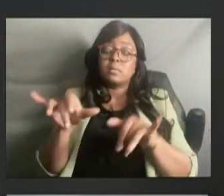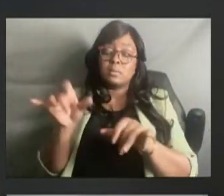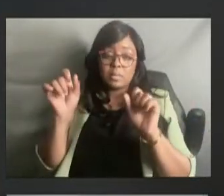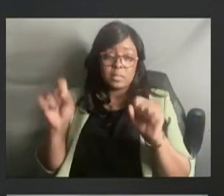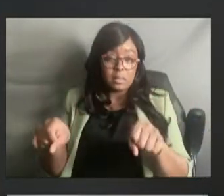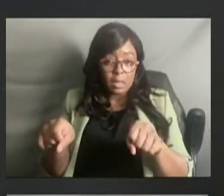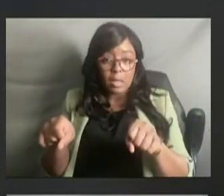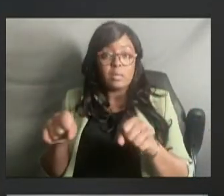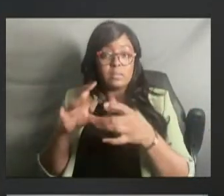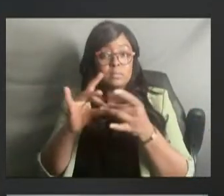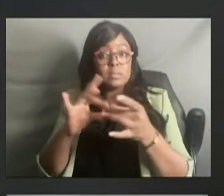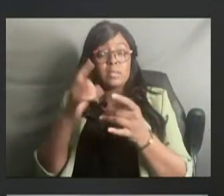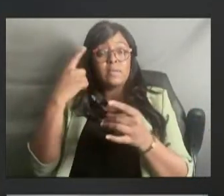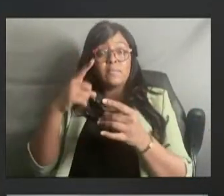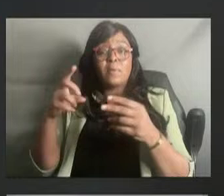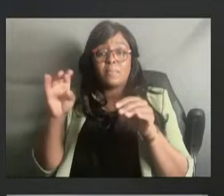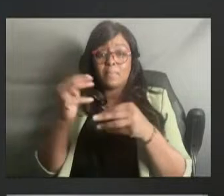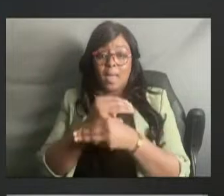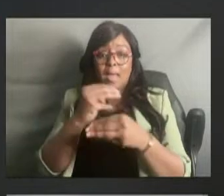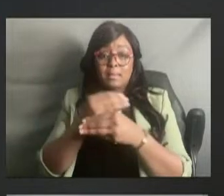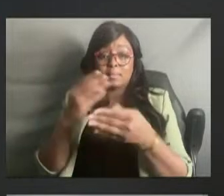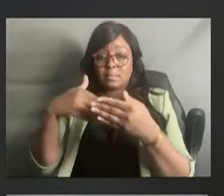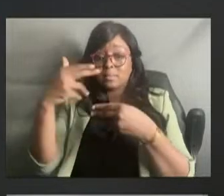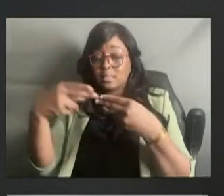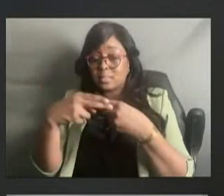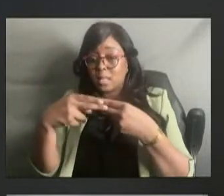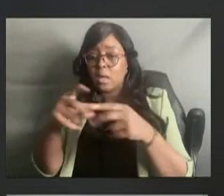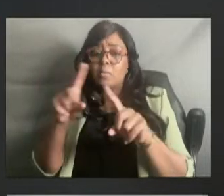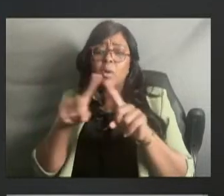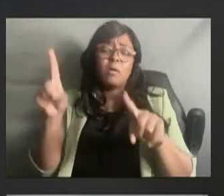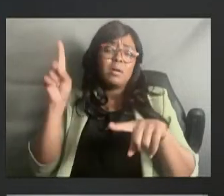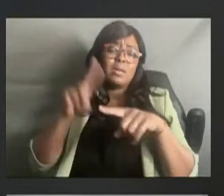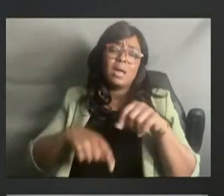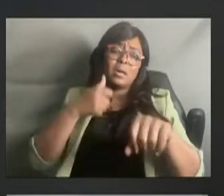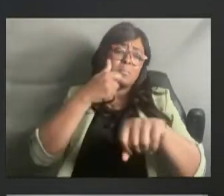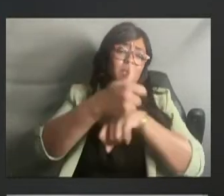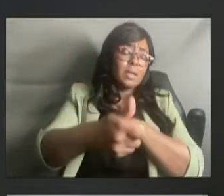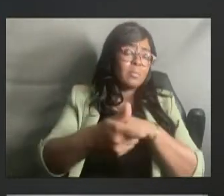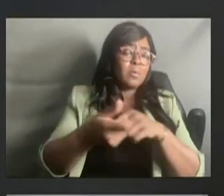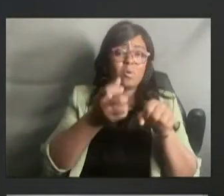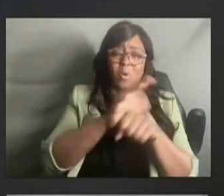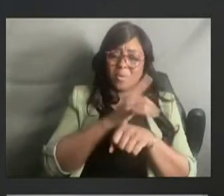please name. Same can be said